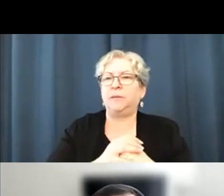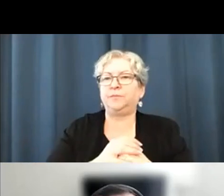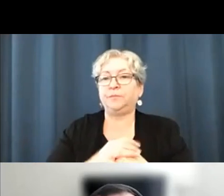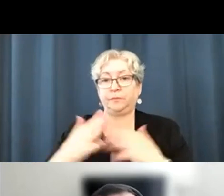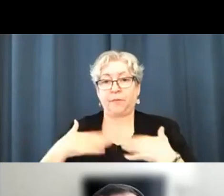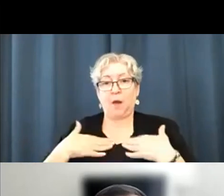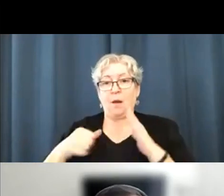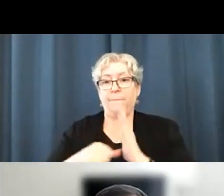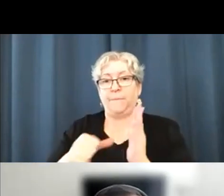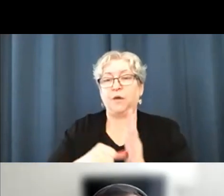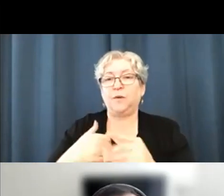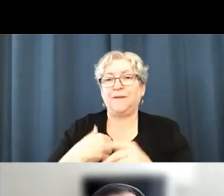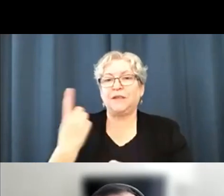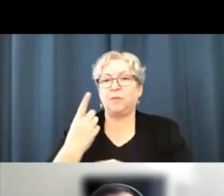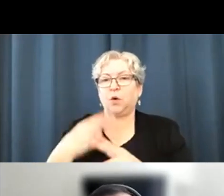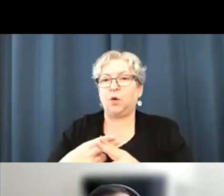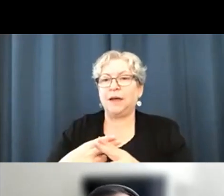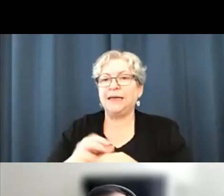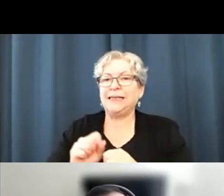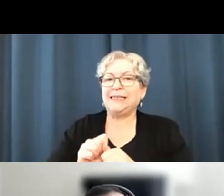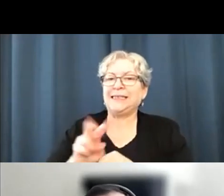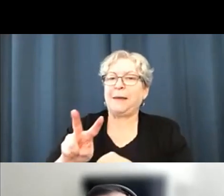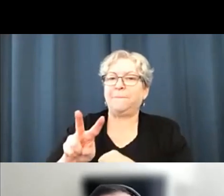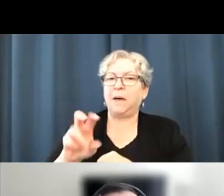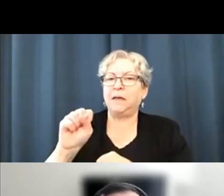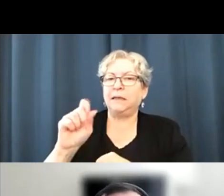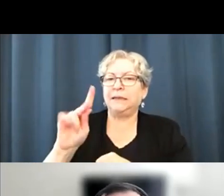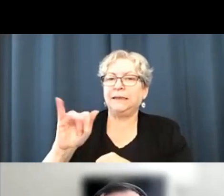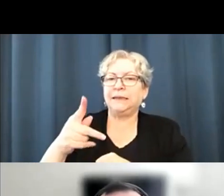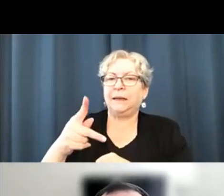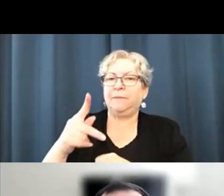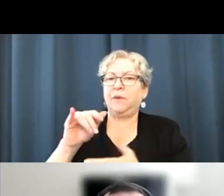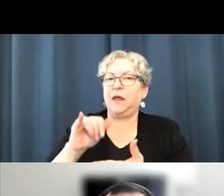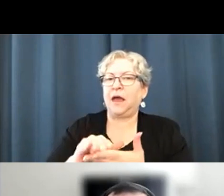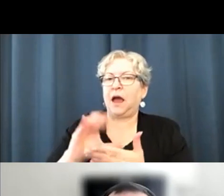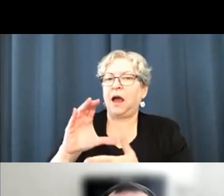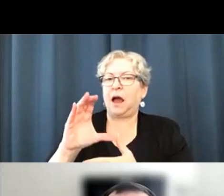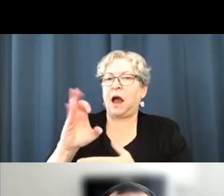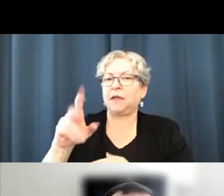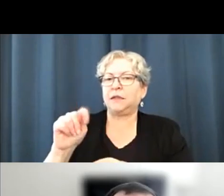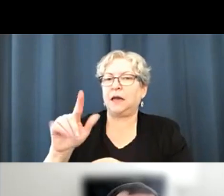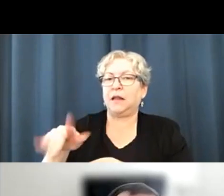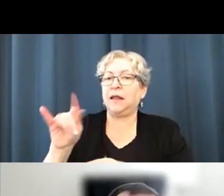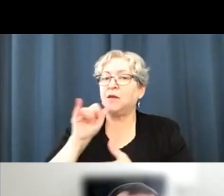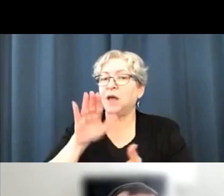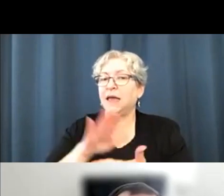we've got something called a skip link, a little skip to content link button shows up. And this is actually really nice. It's the first thing on the element